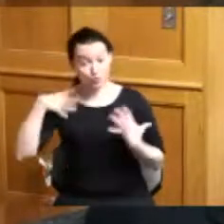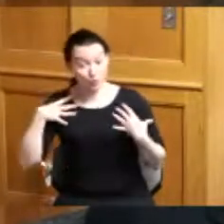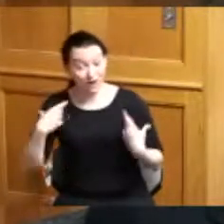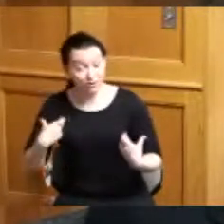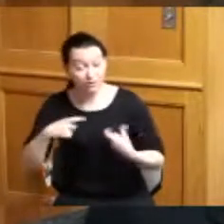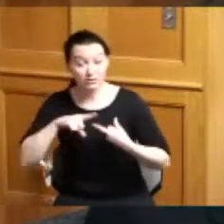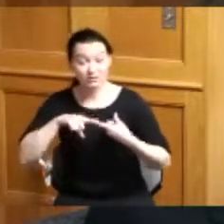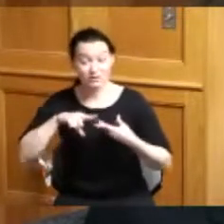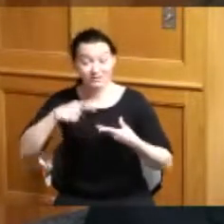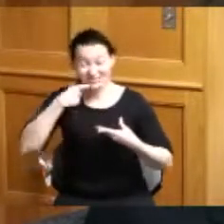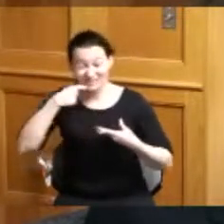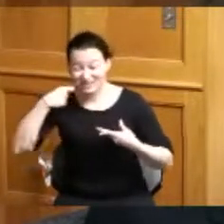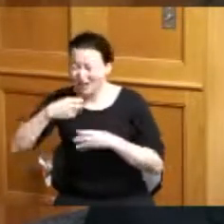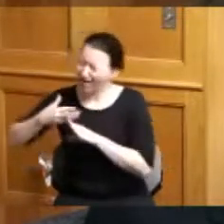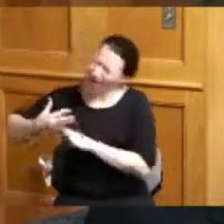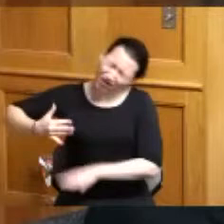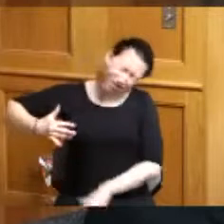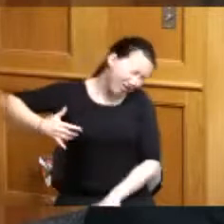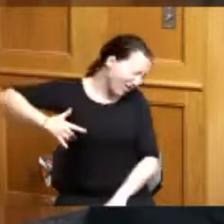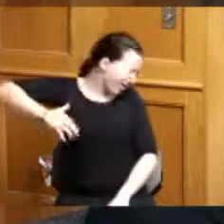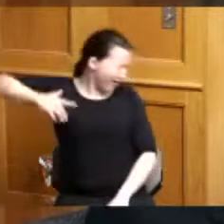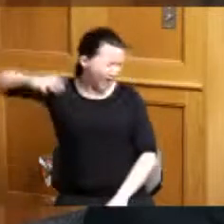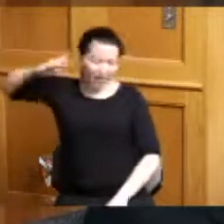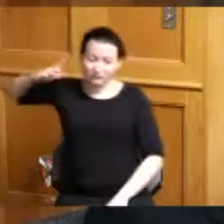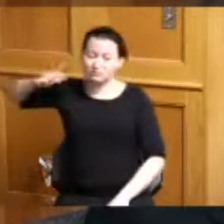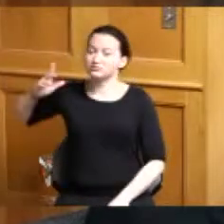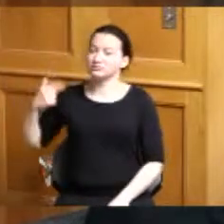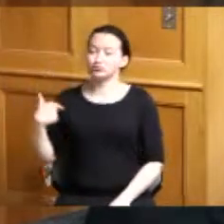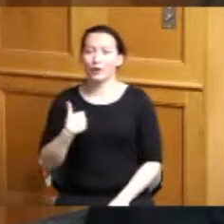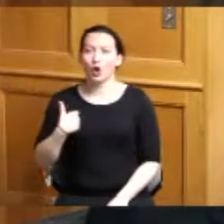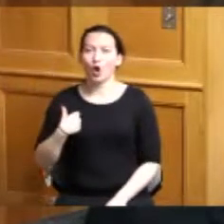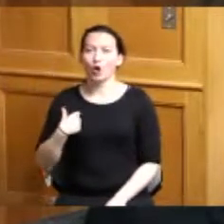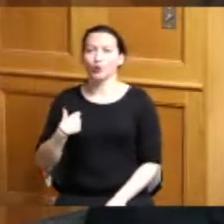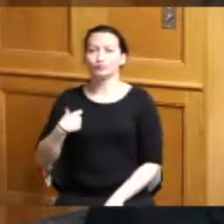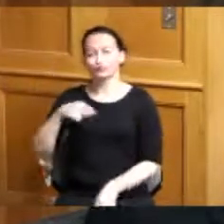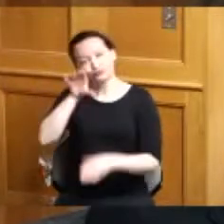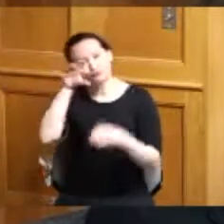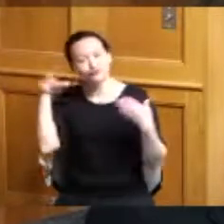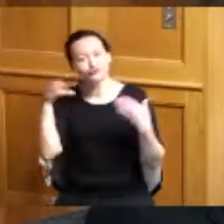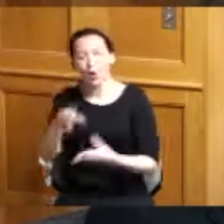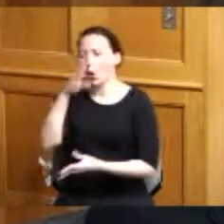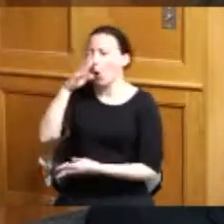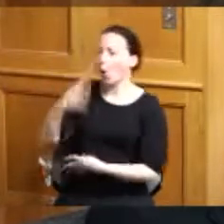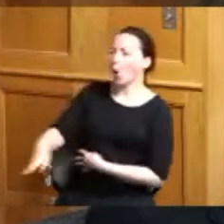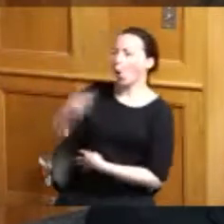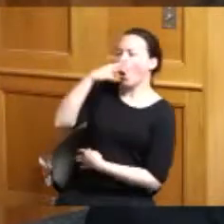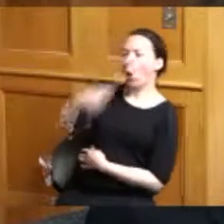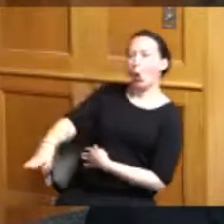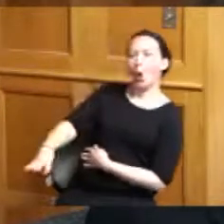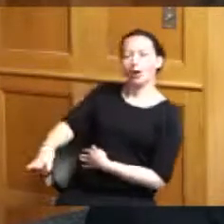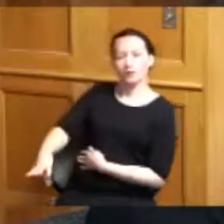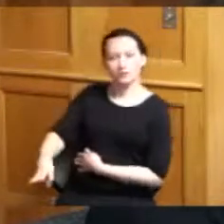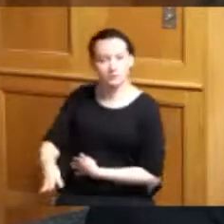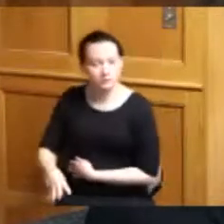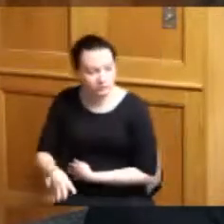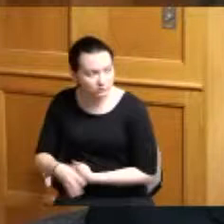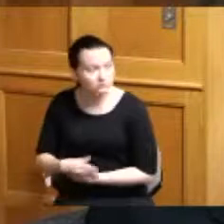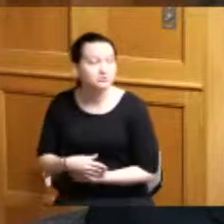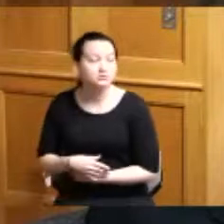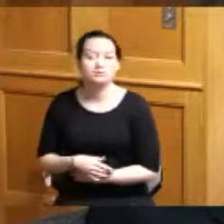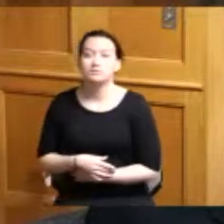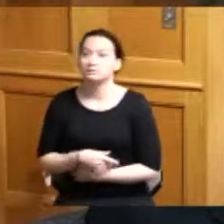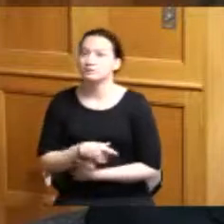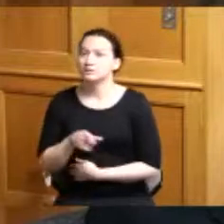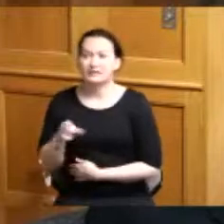community long before any of the rest of us were on that on that path and he he lived this every